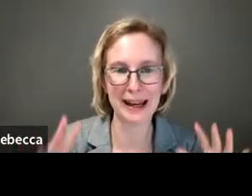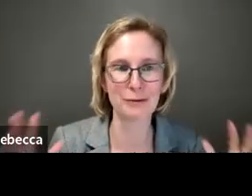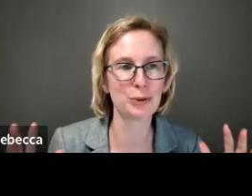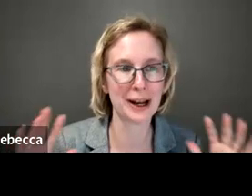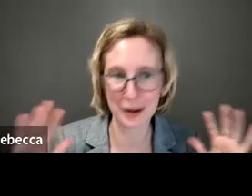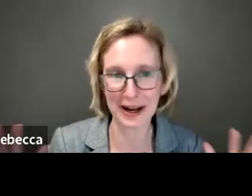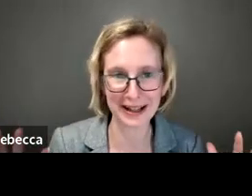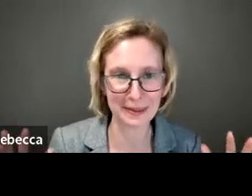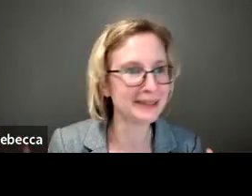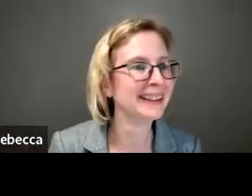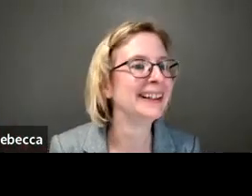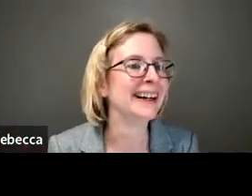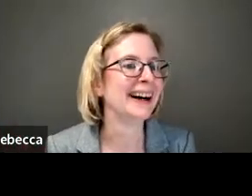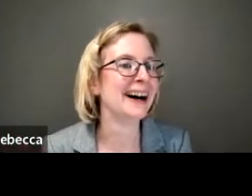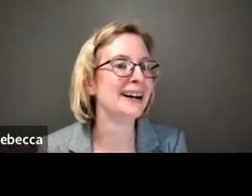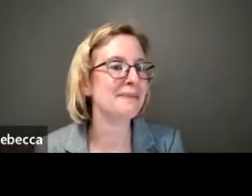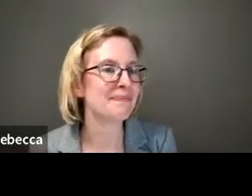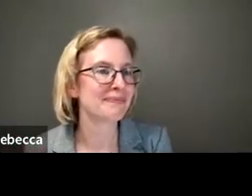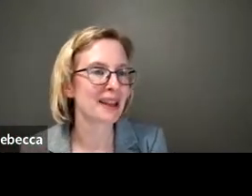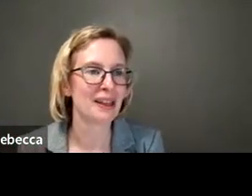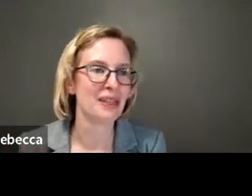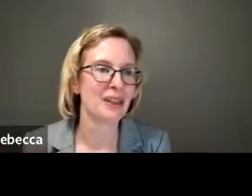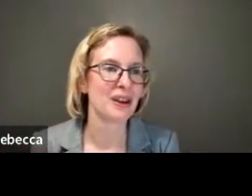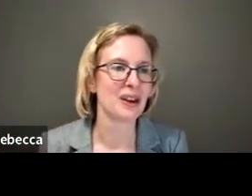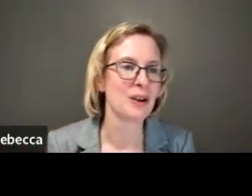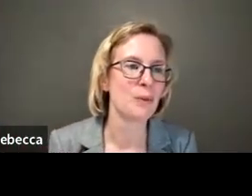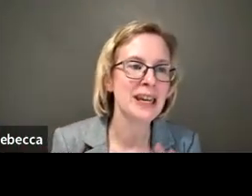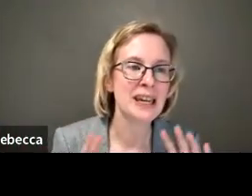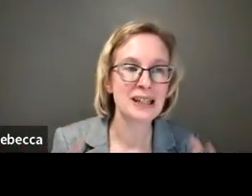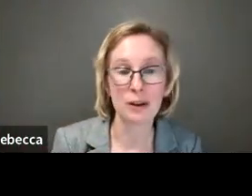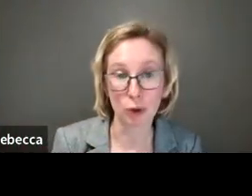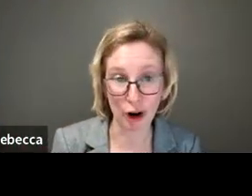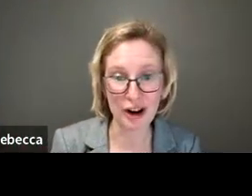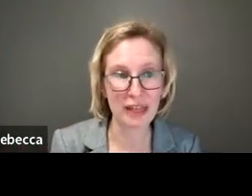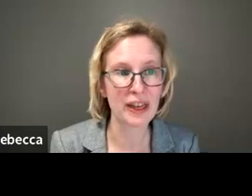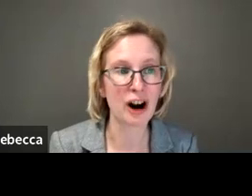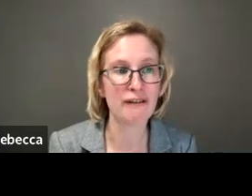many of which we had no idea about. We learned that our